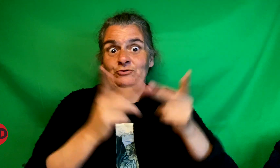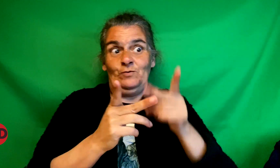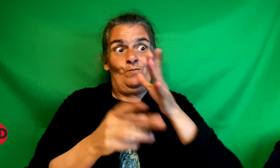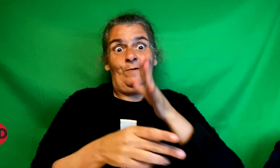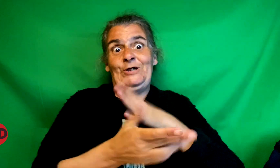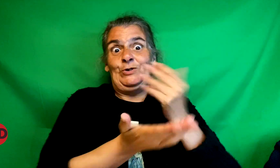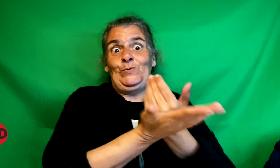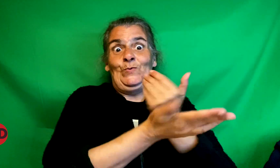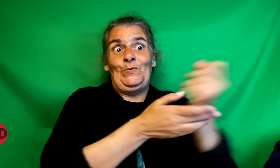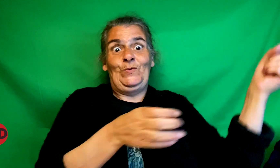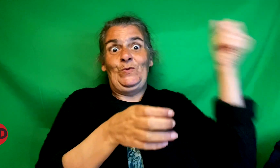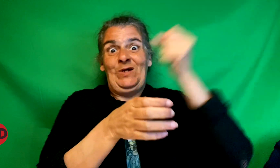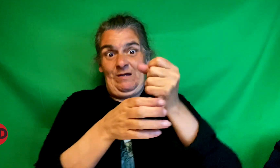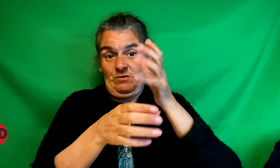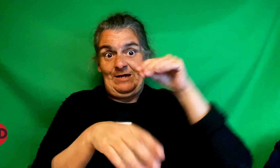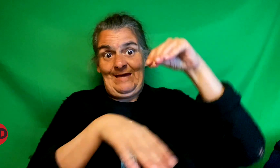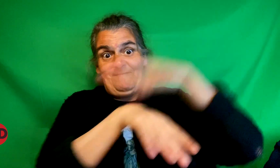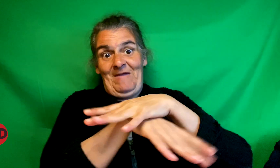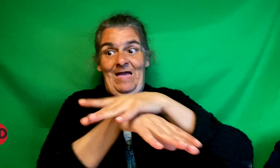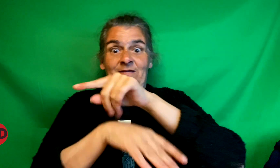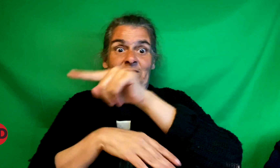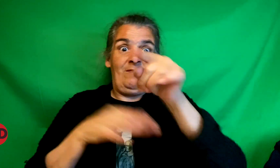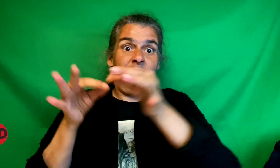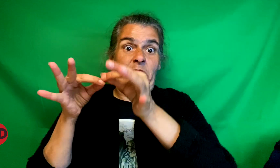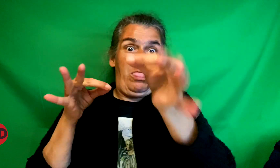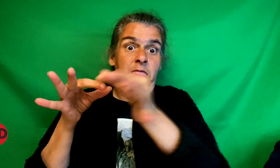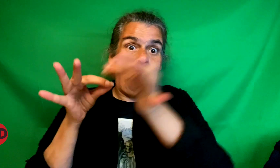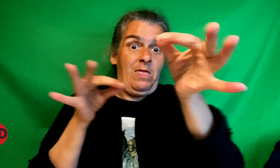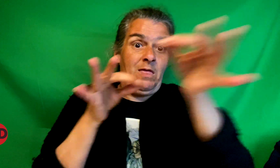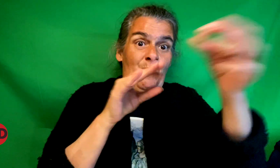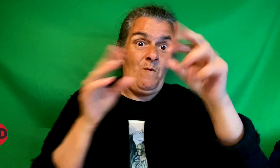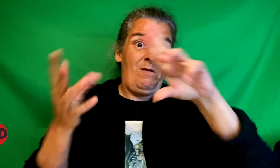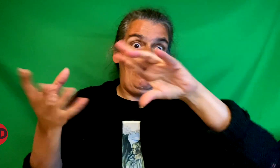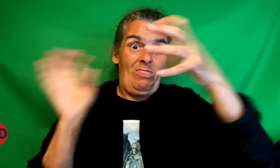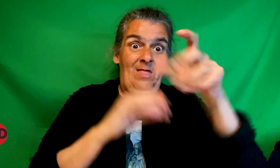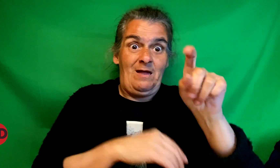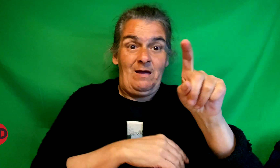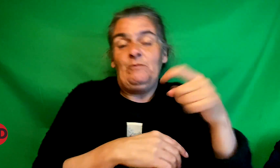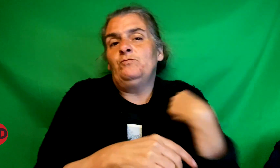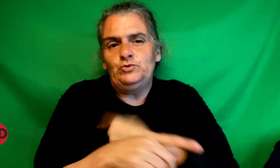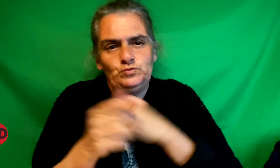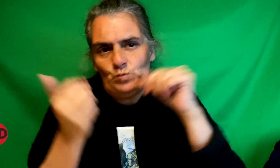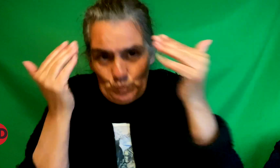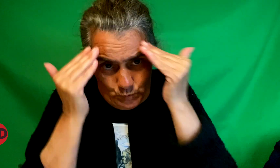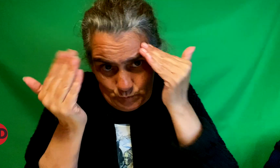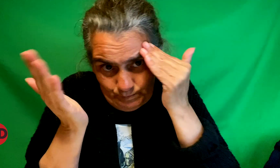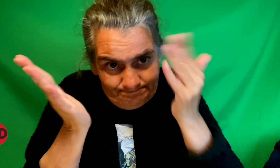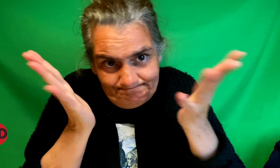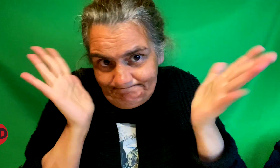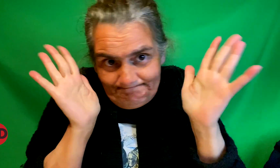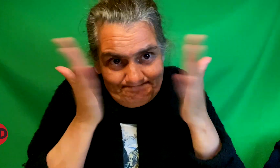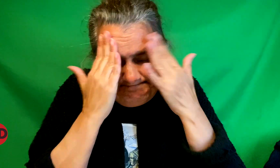Would the new Minister create delays or foul it up? We don't know.